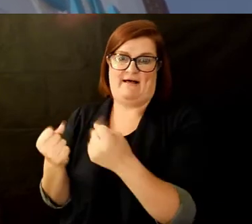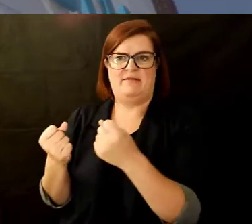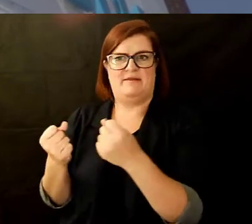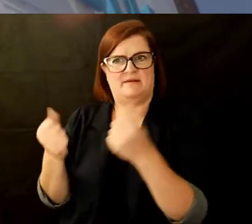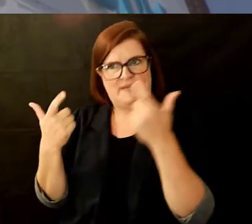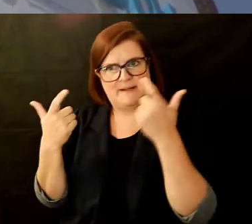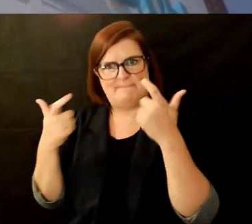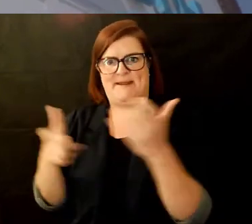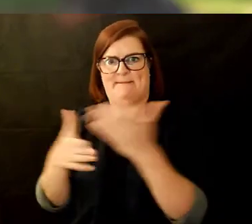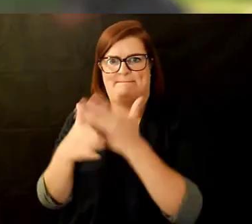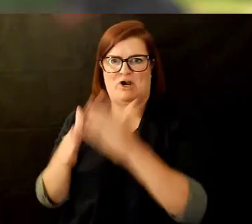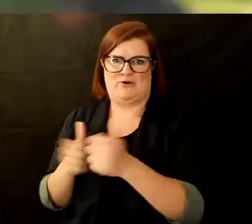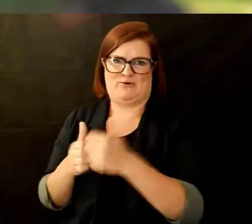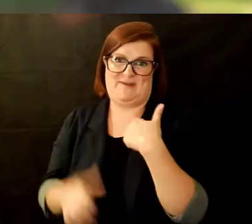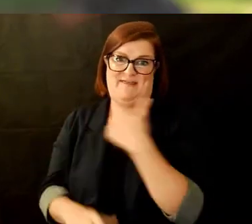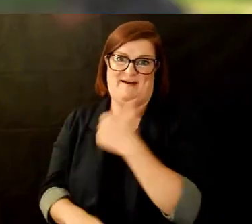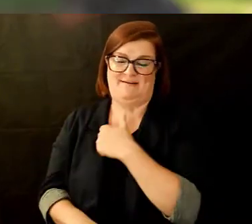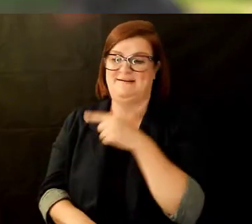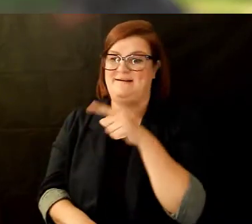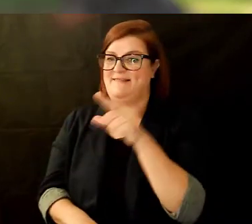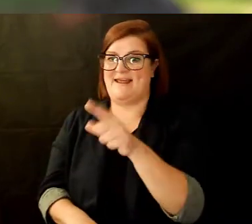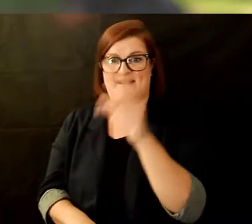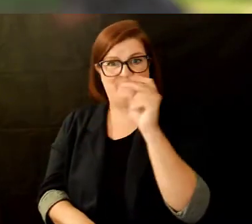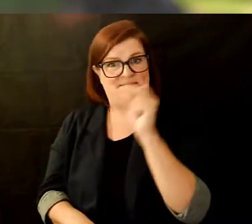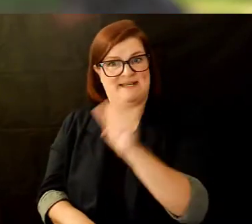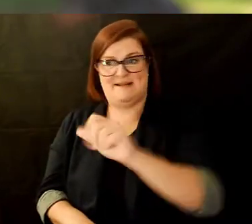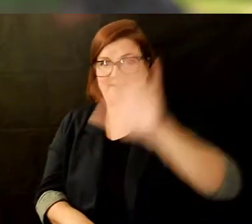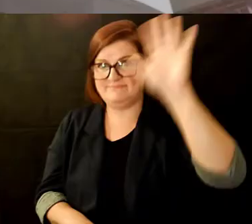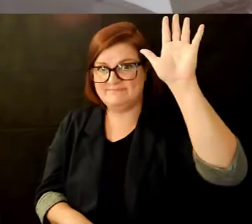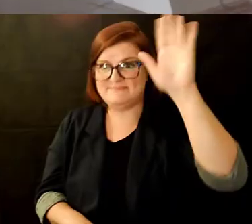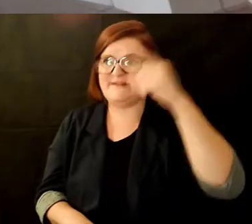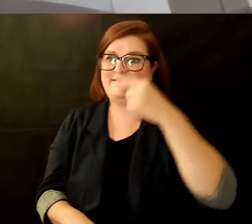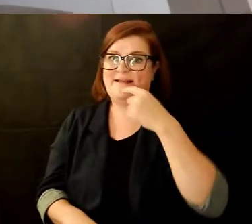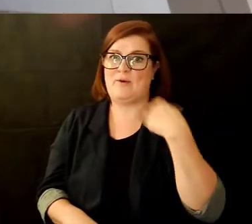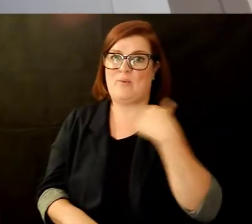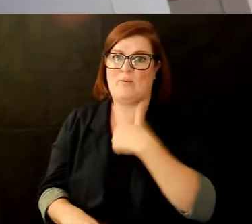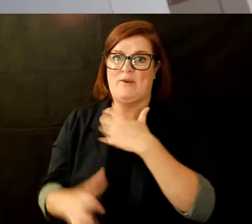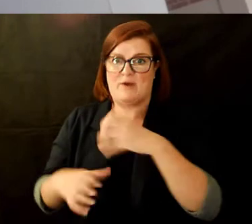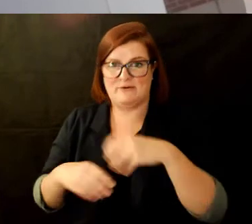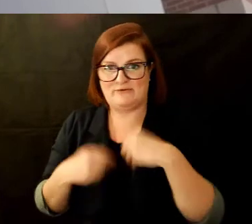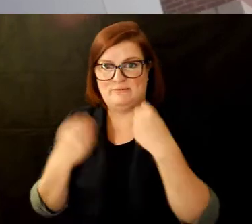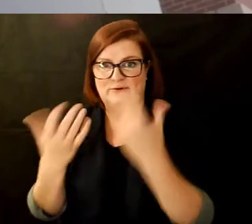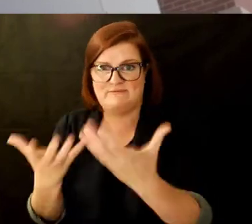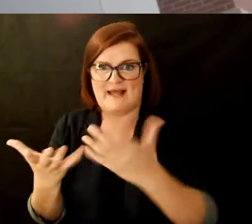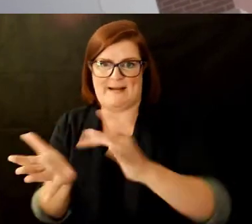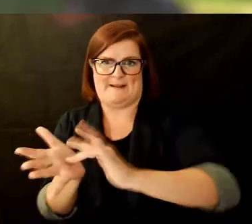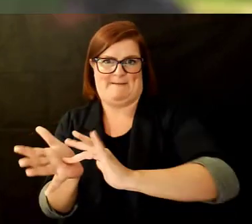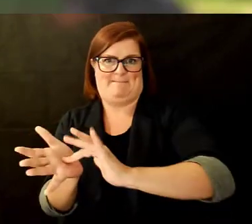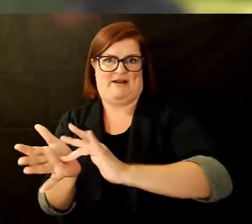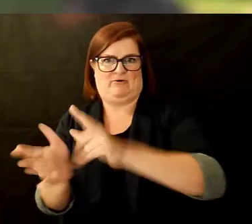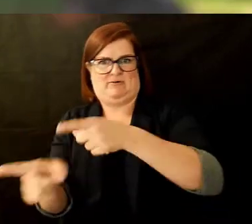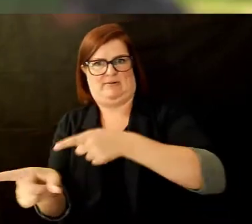in this, in that they immediately raised their hand and said we want to be able to provide the medical lens attached with this program.